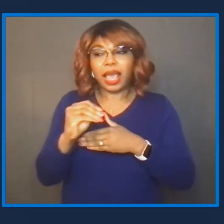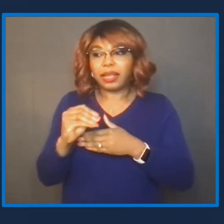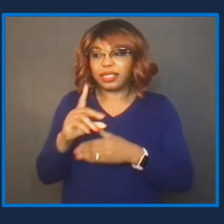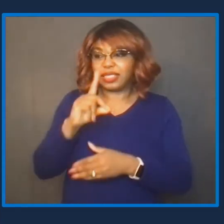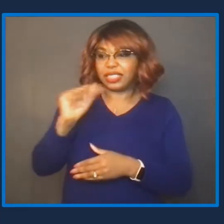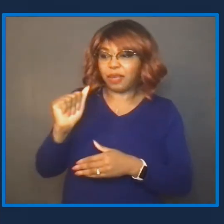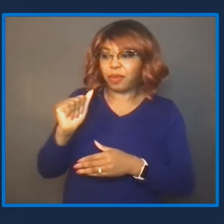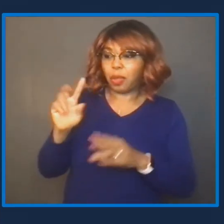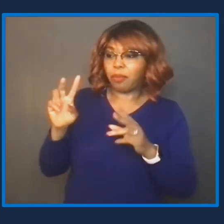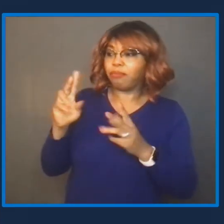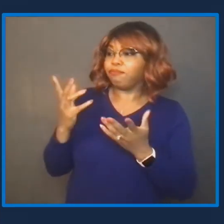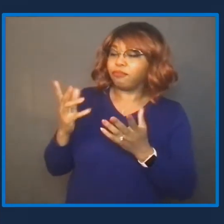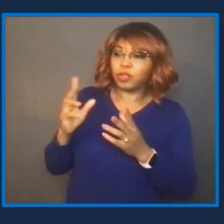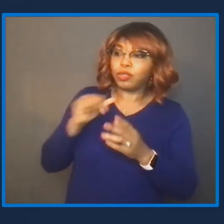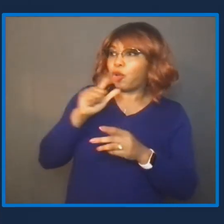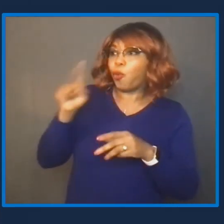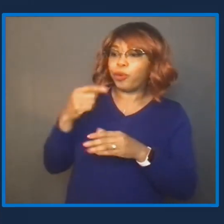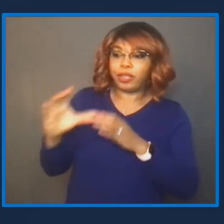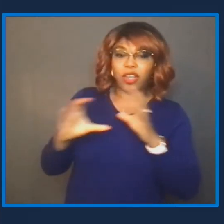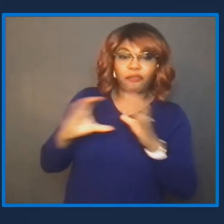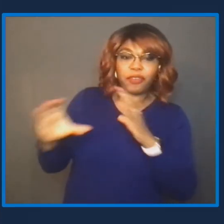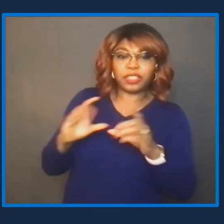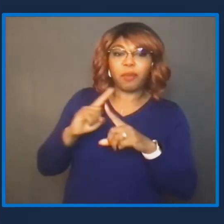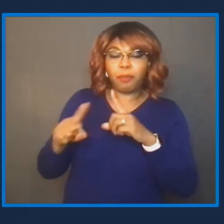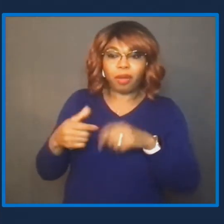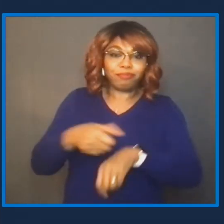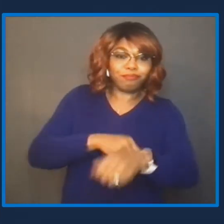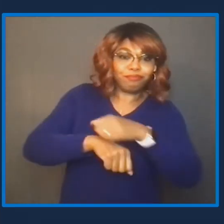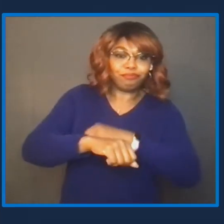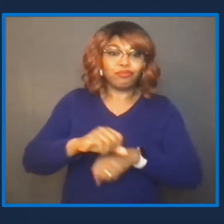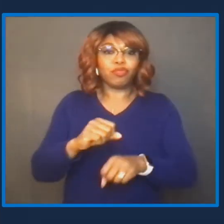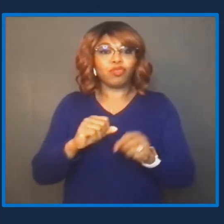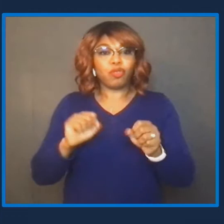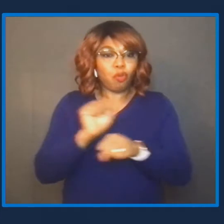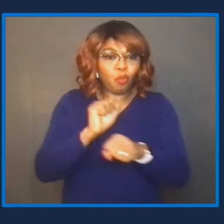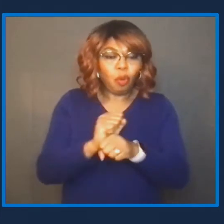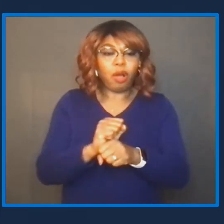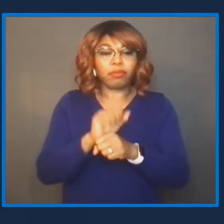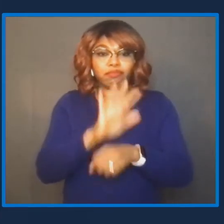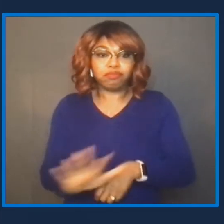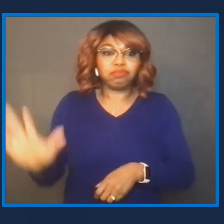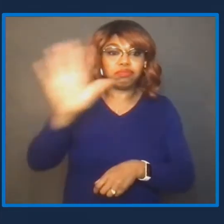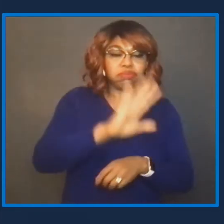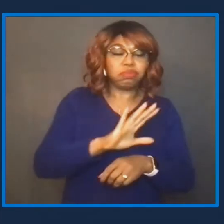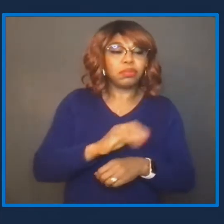and that it just makes good business sense all around. We need leaders talking to leaders